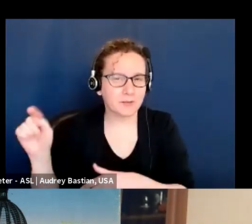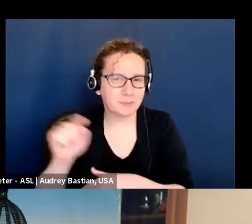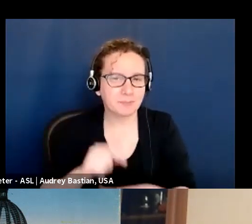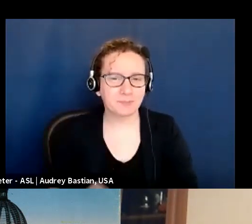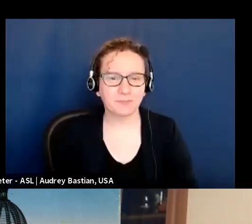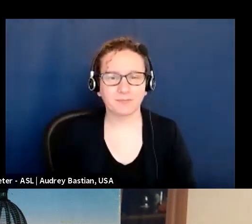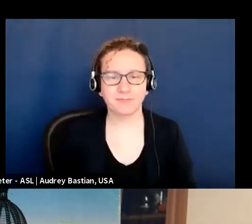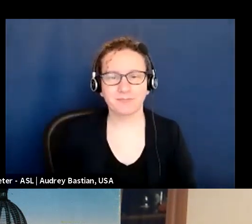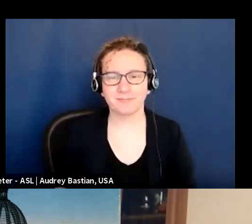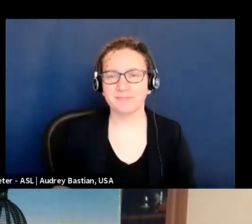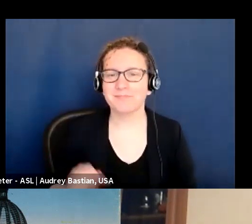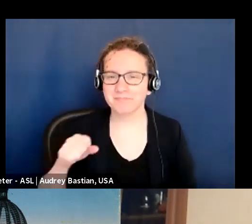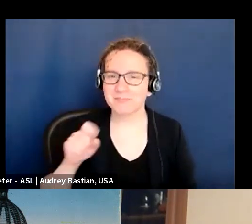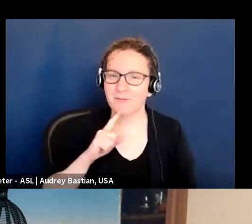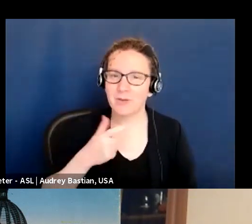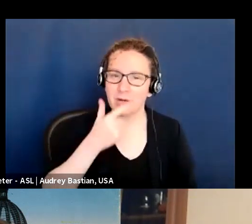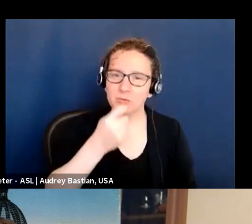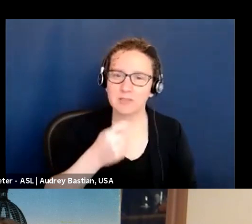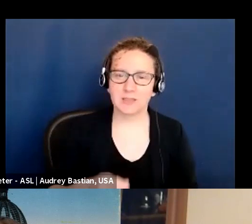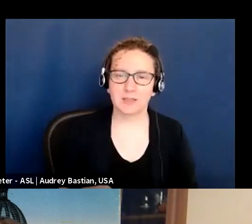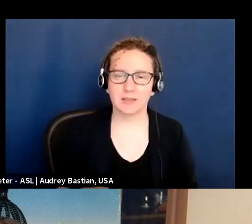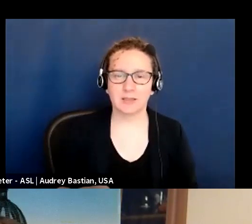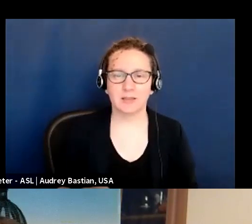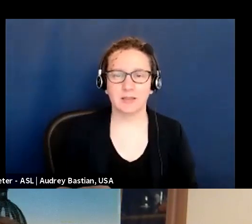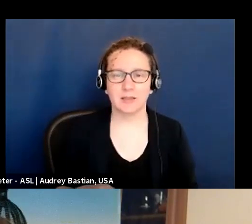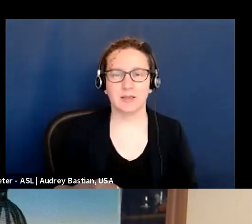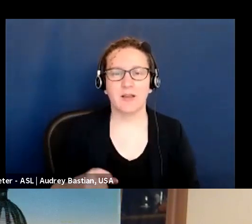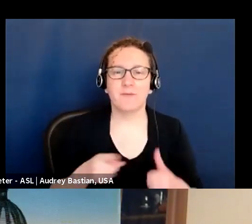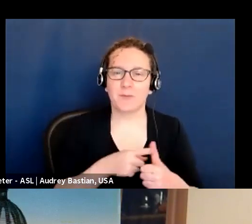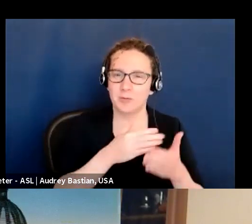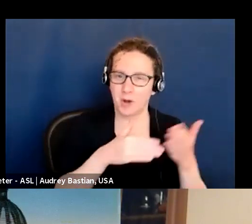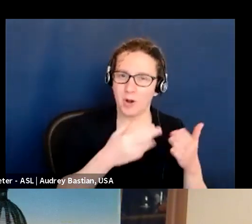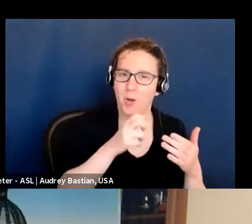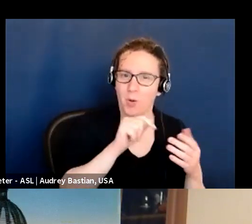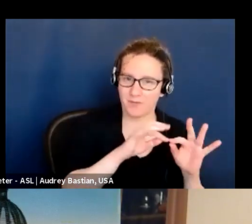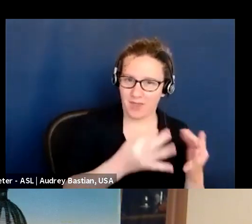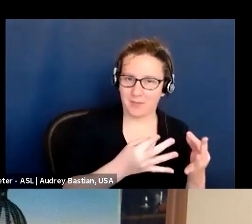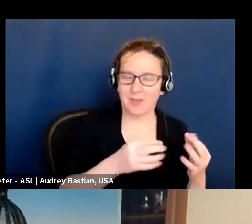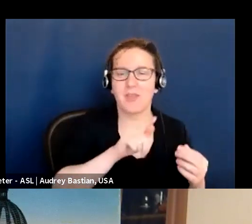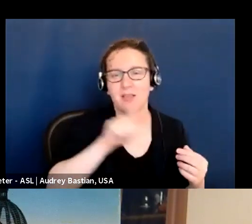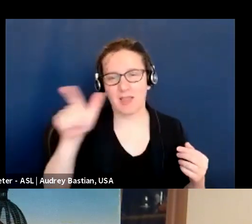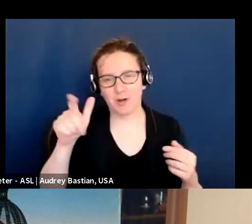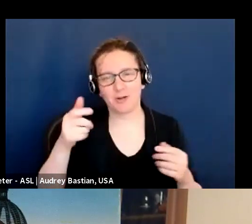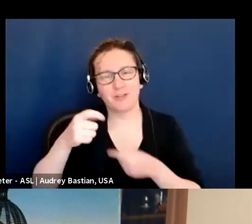So yeah. It was very interesting. >> JUSTIN HARFORD: So first, a Host family and then exchange students? >> SAMSARA COUNTS: Yeah.